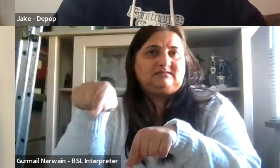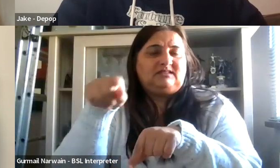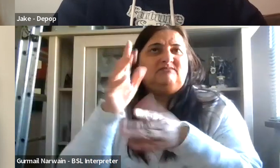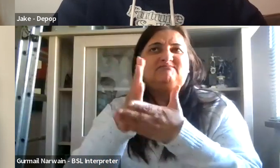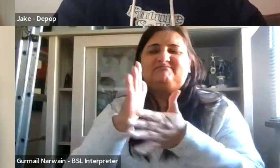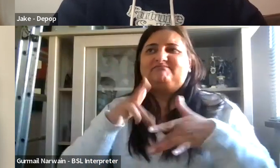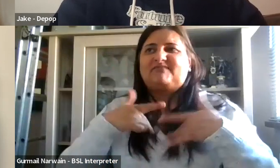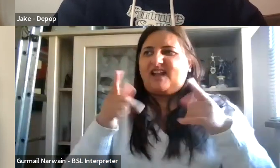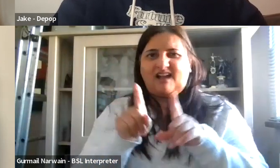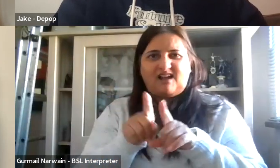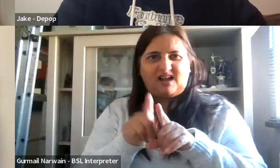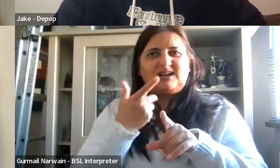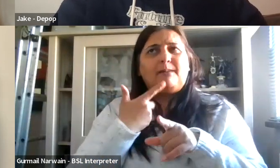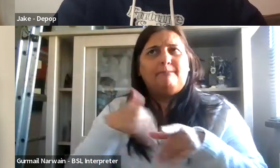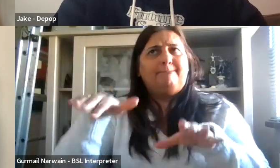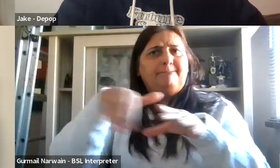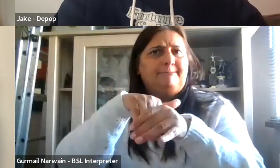or whatever it is, just to really feel like you're included, and and who doesn't love